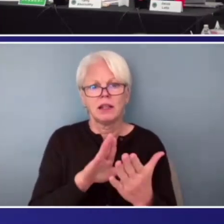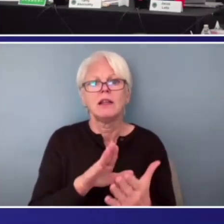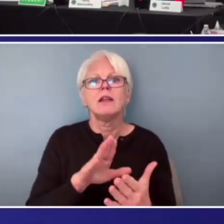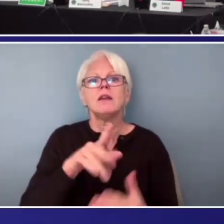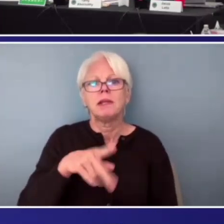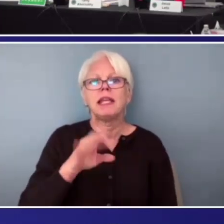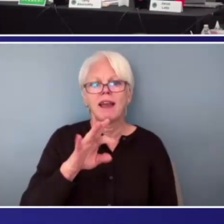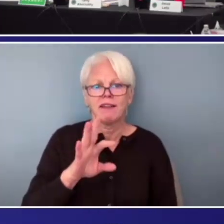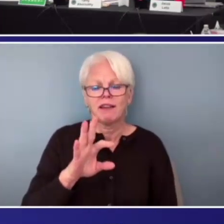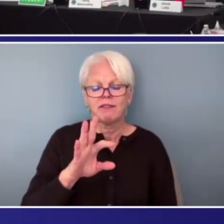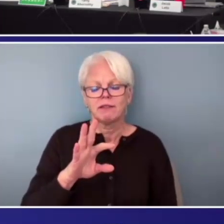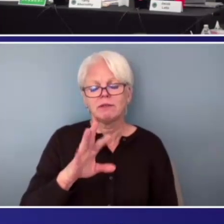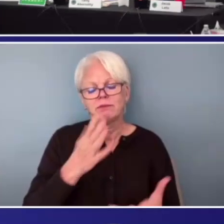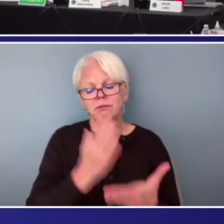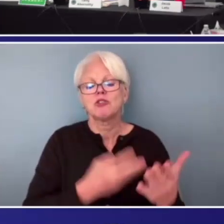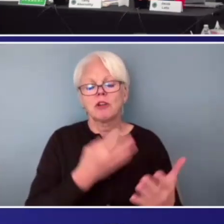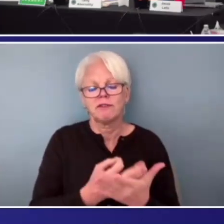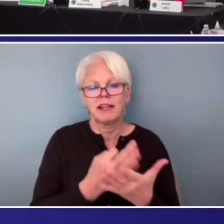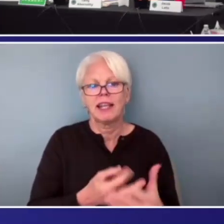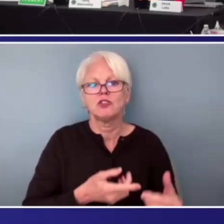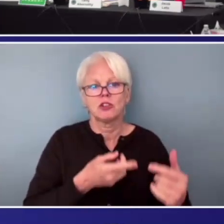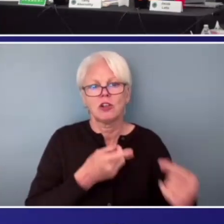carry toward the AGI aspect, but there's nothing else in there.